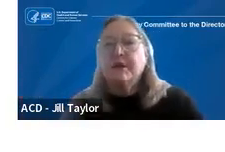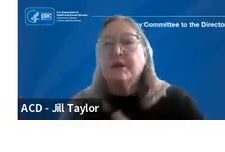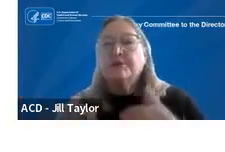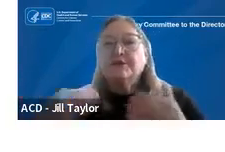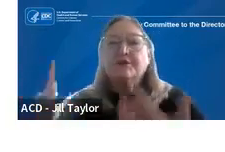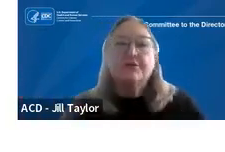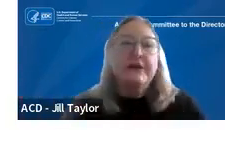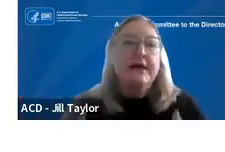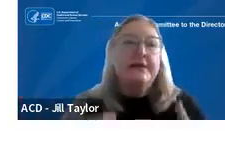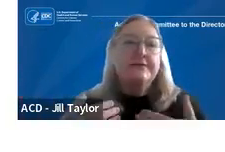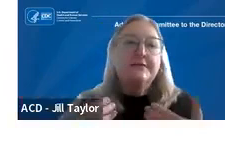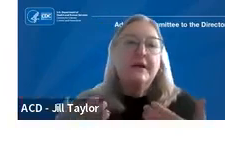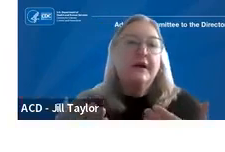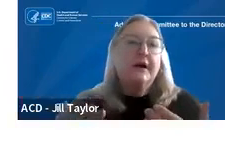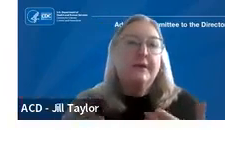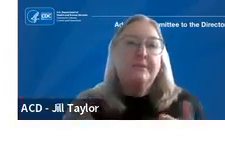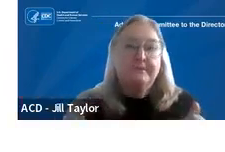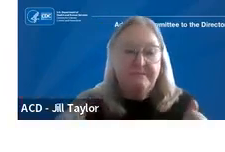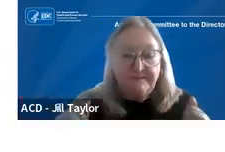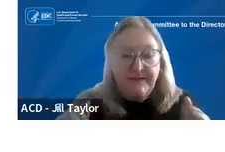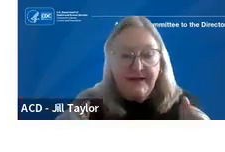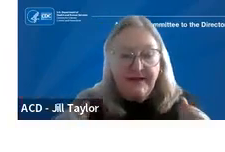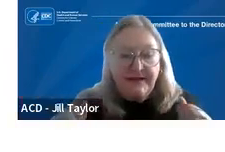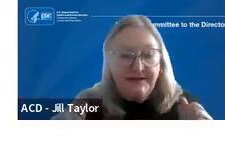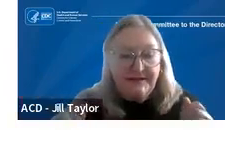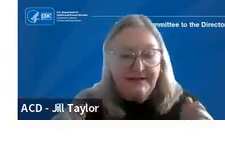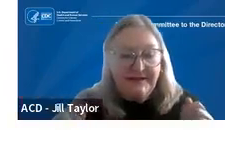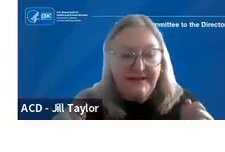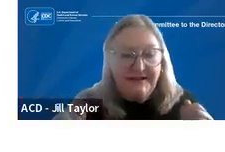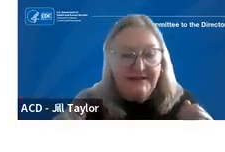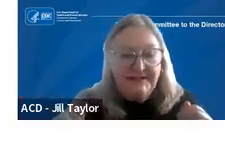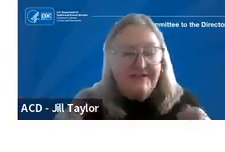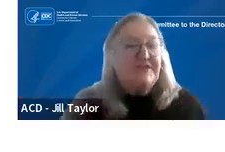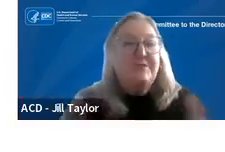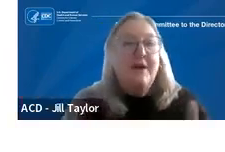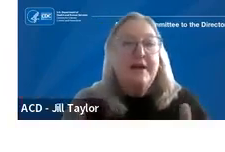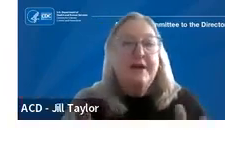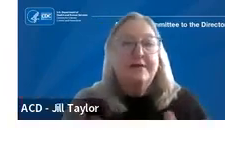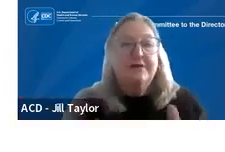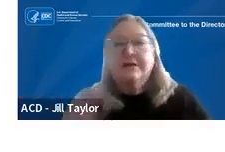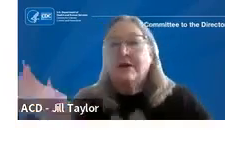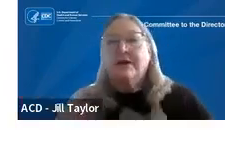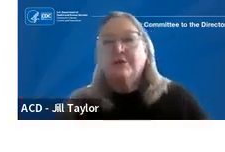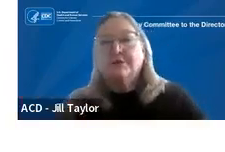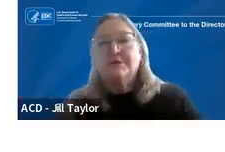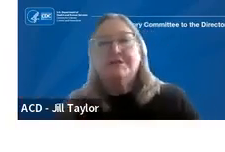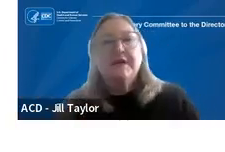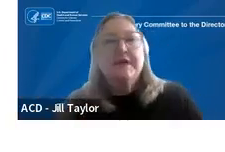It just creates a system where you can cut corners,